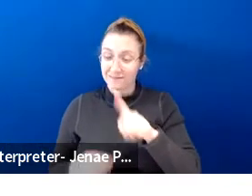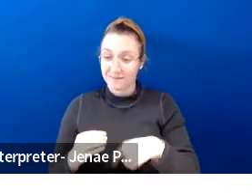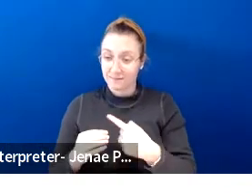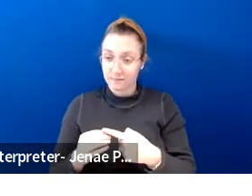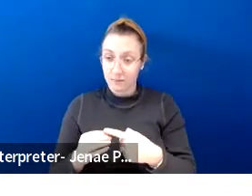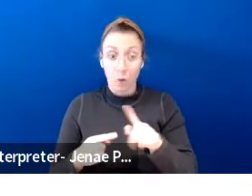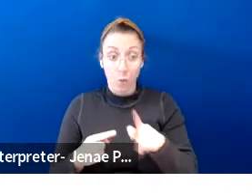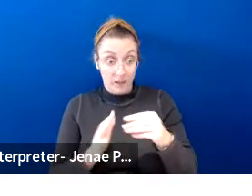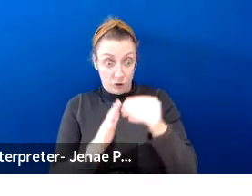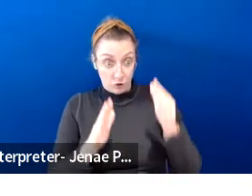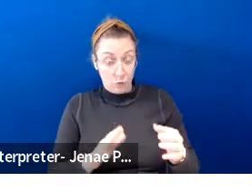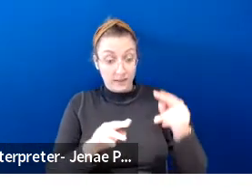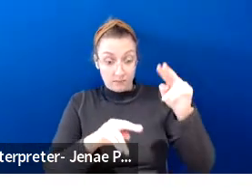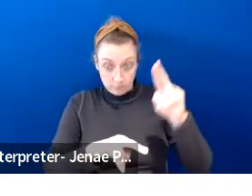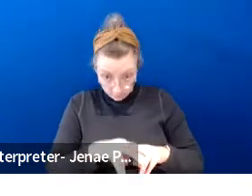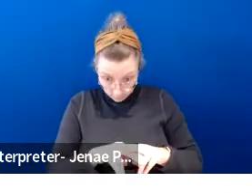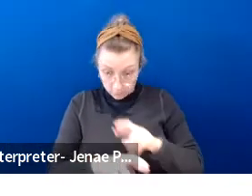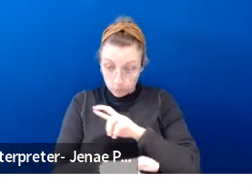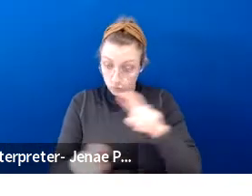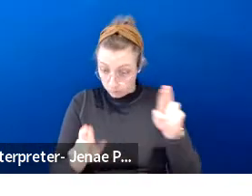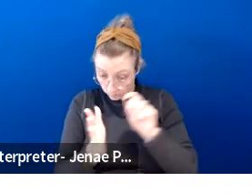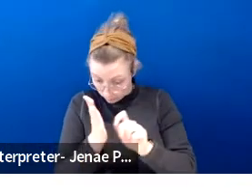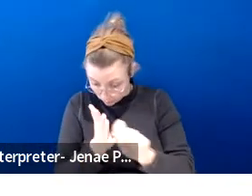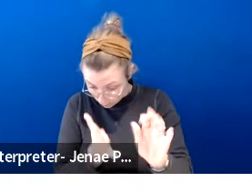to write a paper or to do an assignment for a class